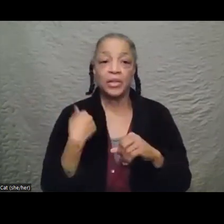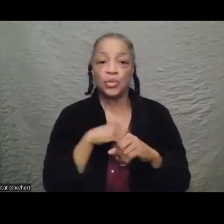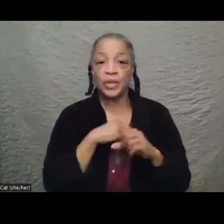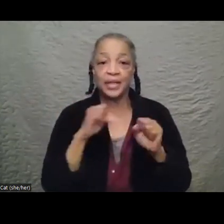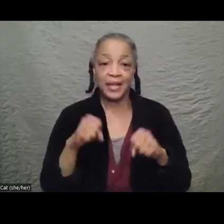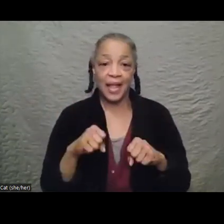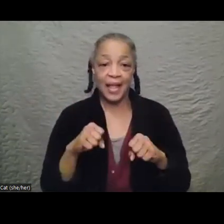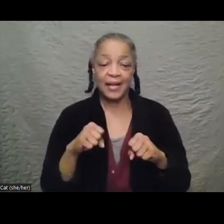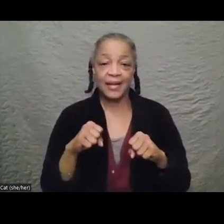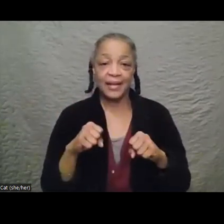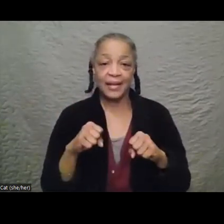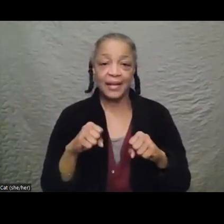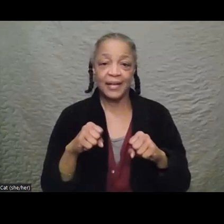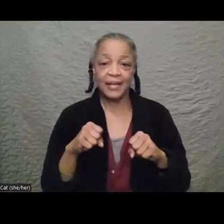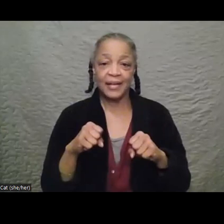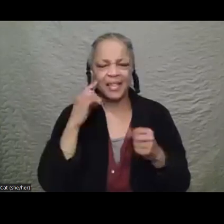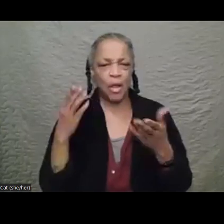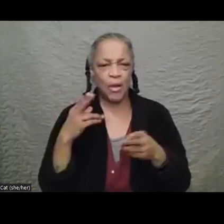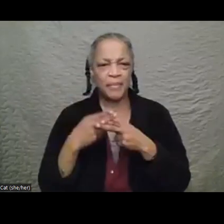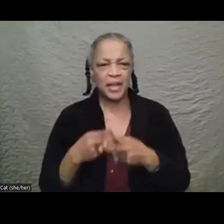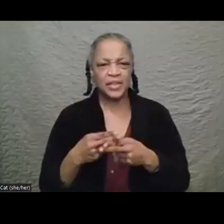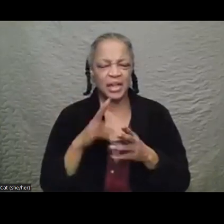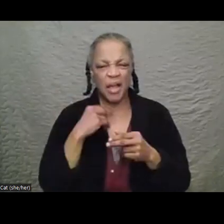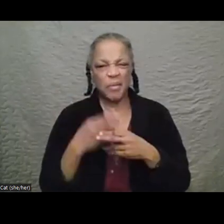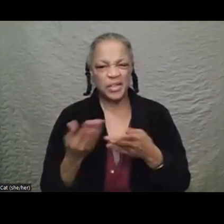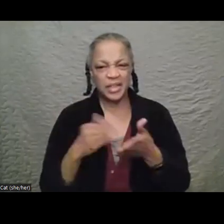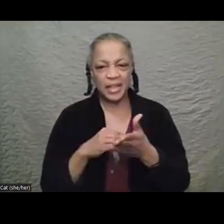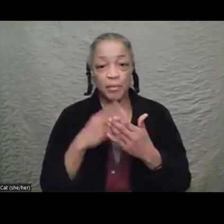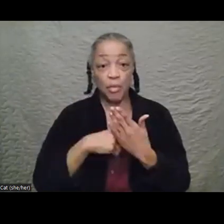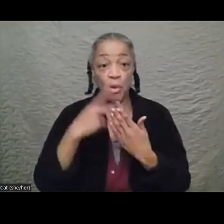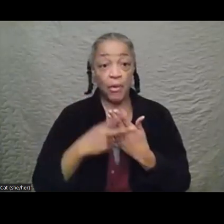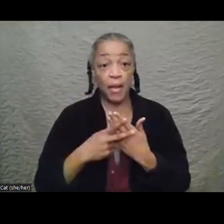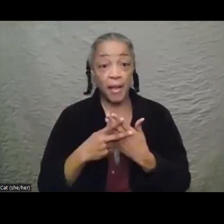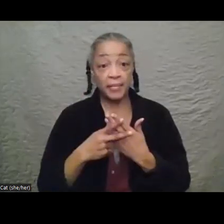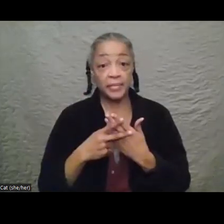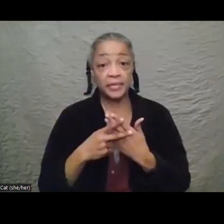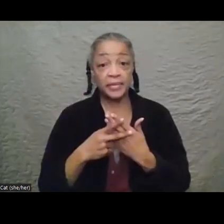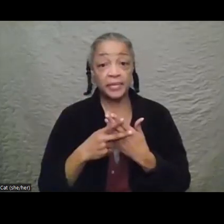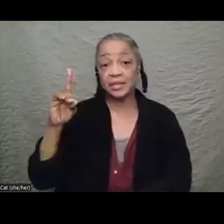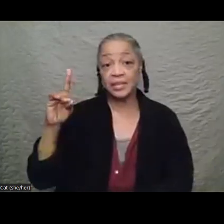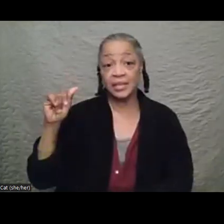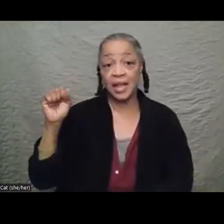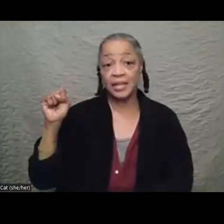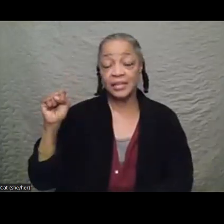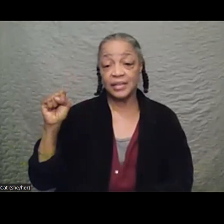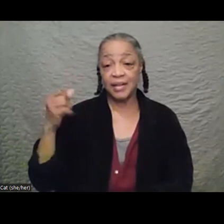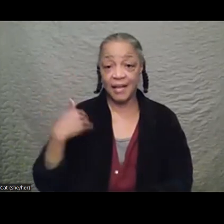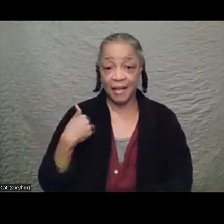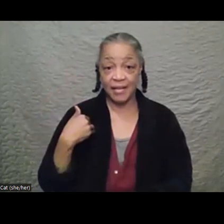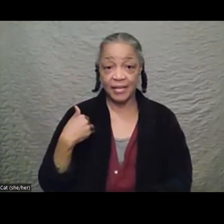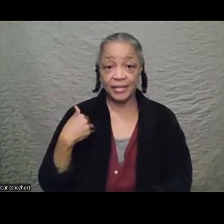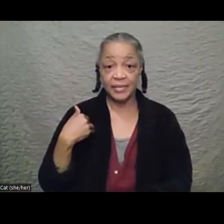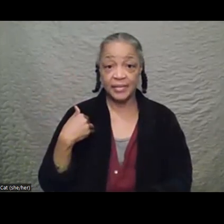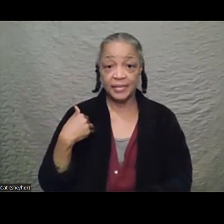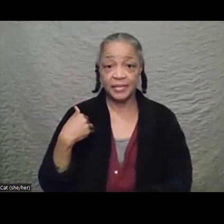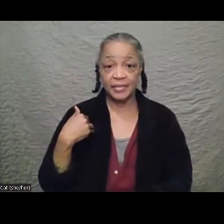I already mentioned them but I will mention again the programs that DOS has some semblance